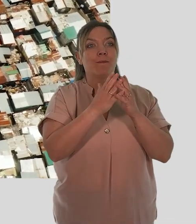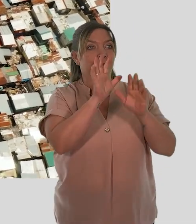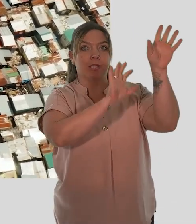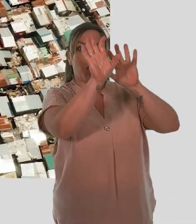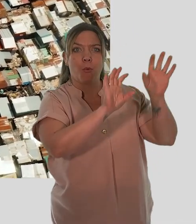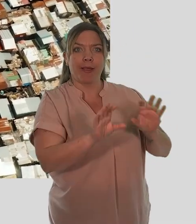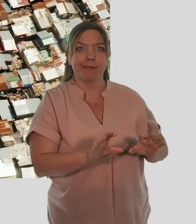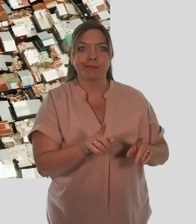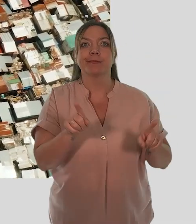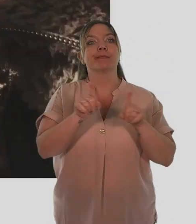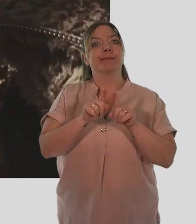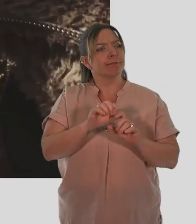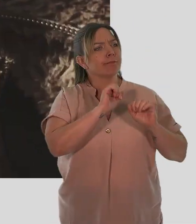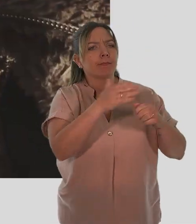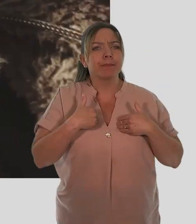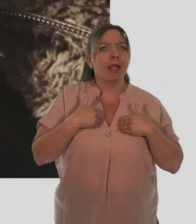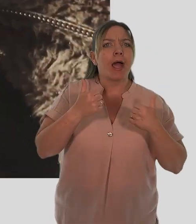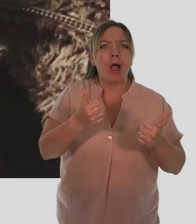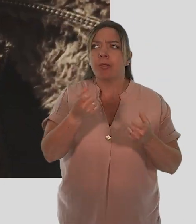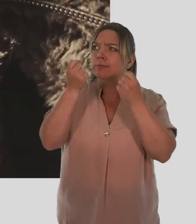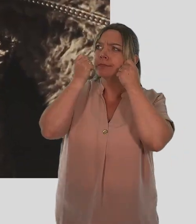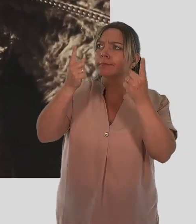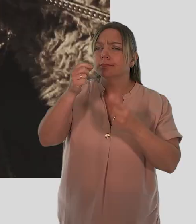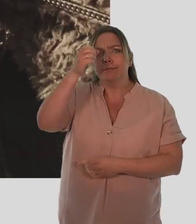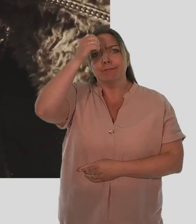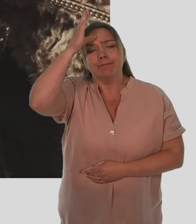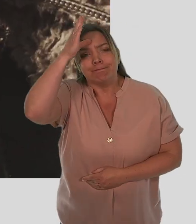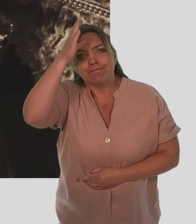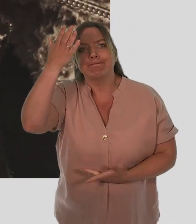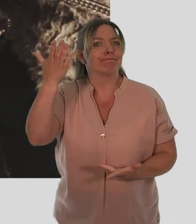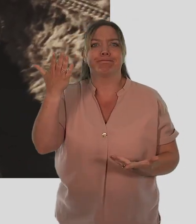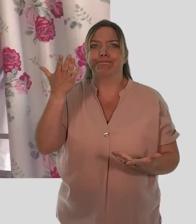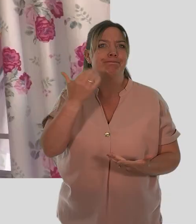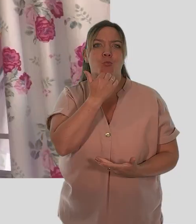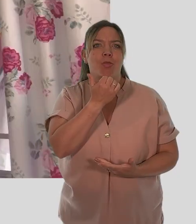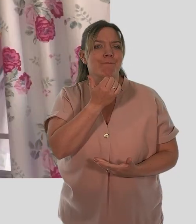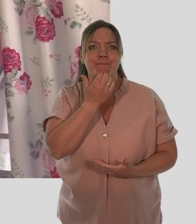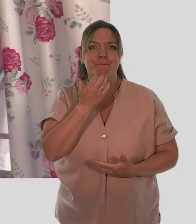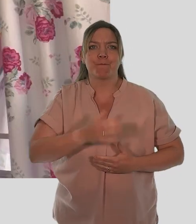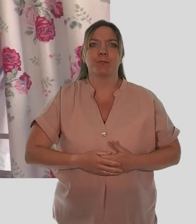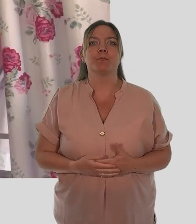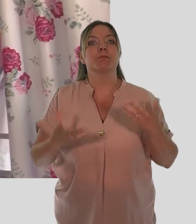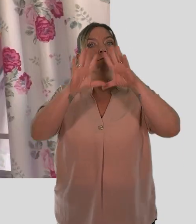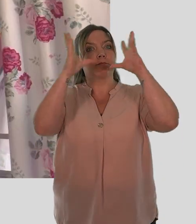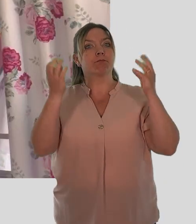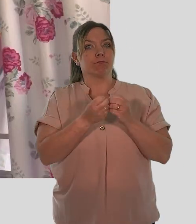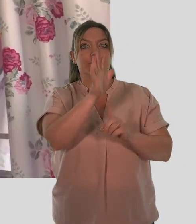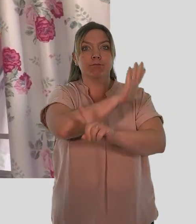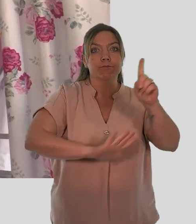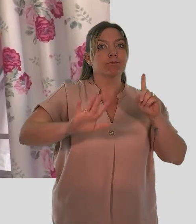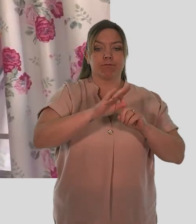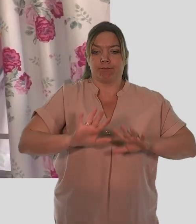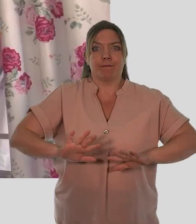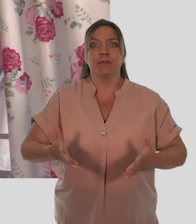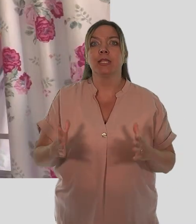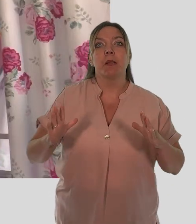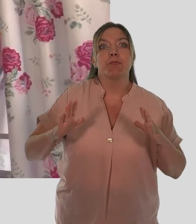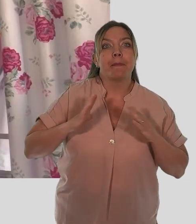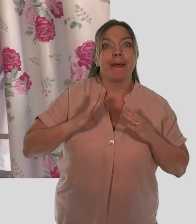geographical location, and a lower health literacy. Overall, the region is underprepared for the structural,